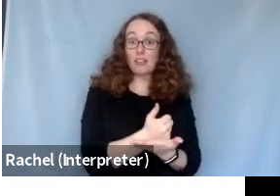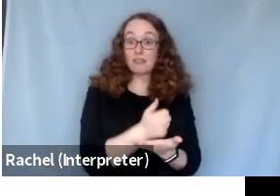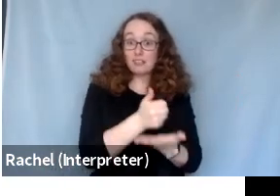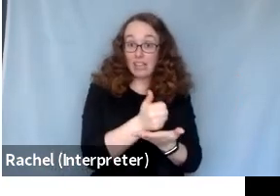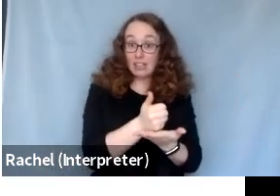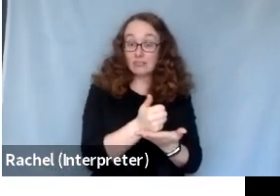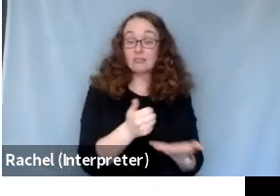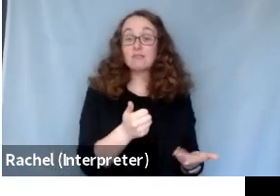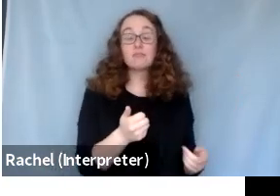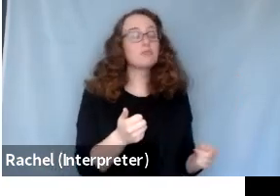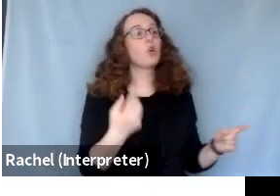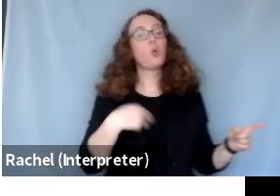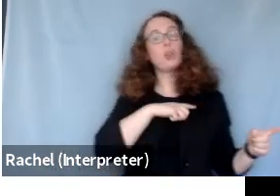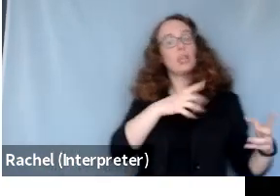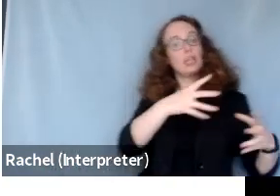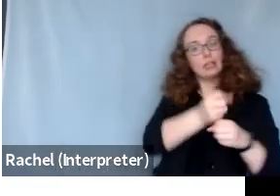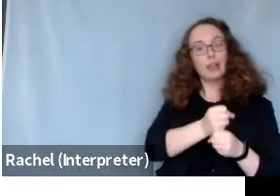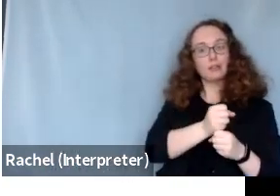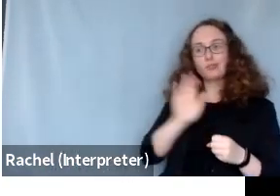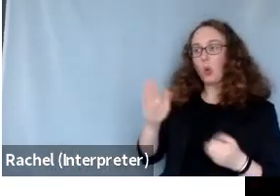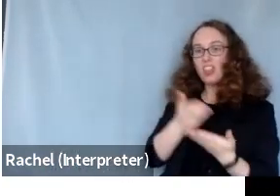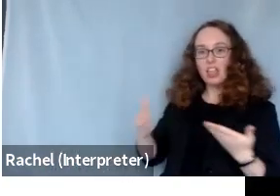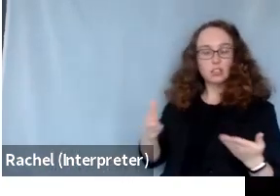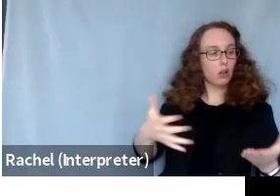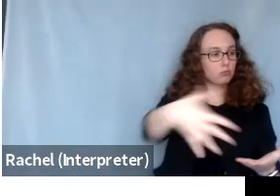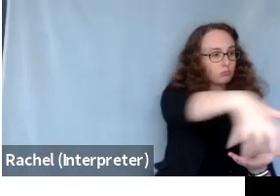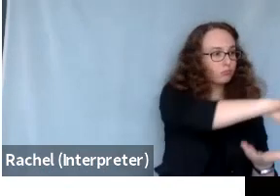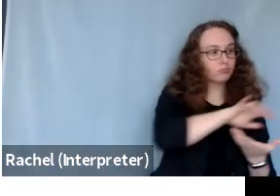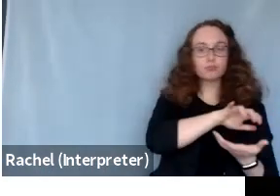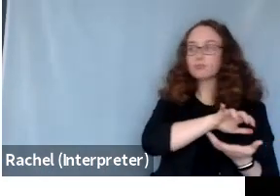register in the back of the store. And hopefully with that separation